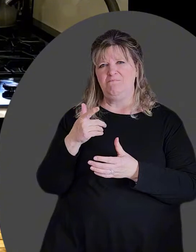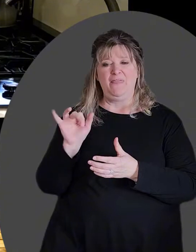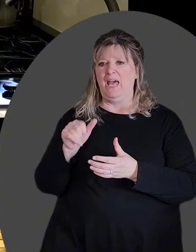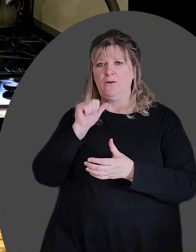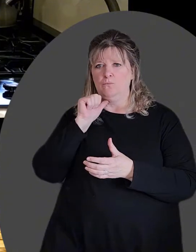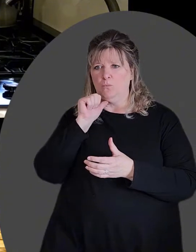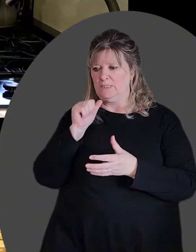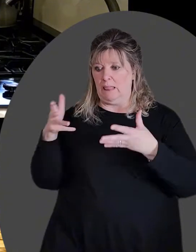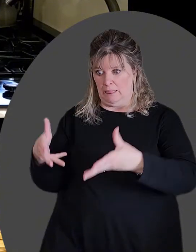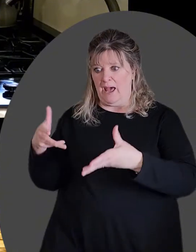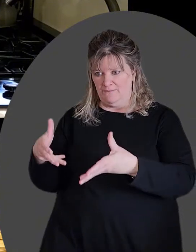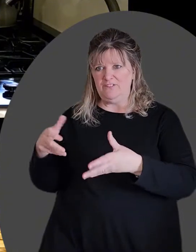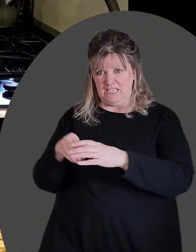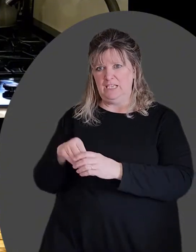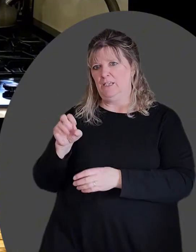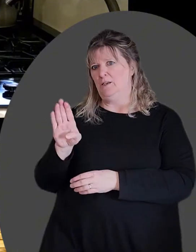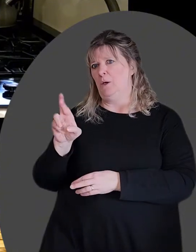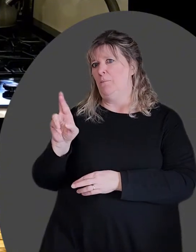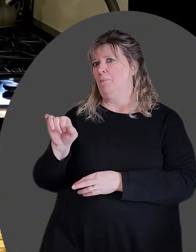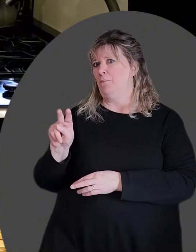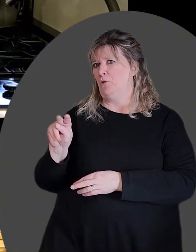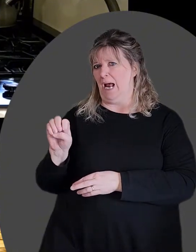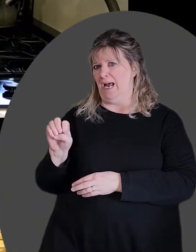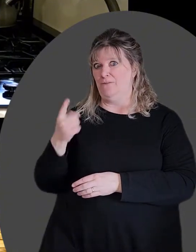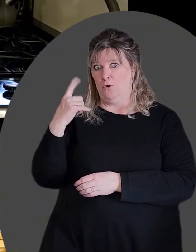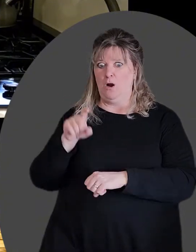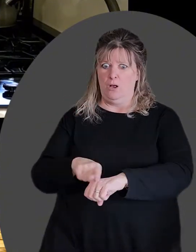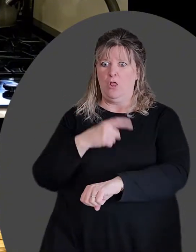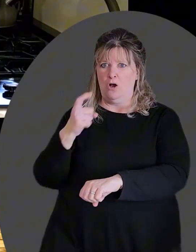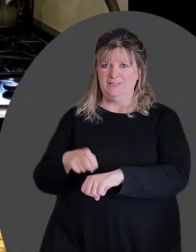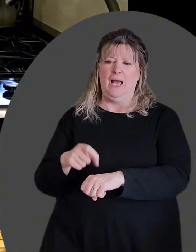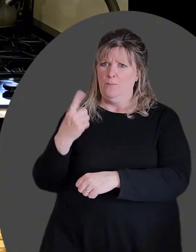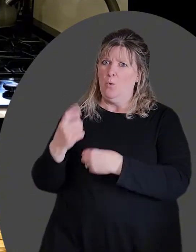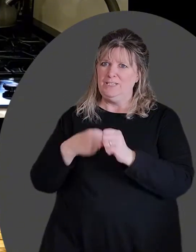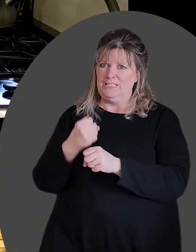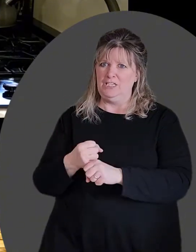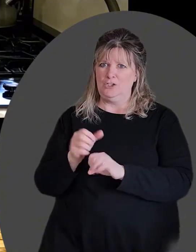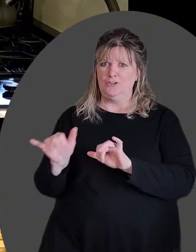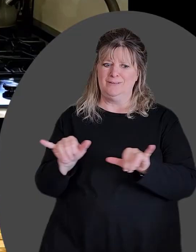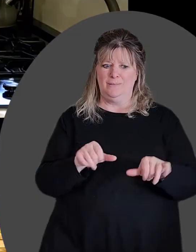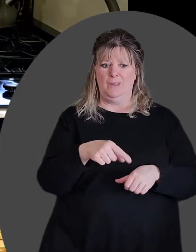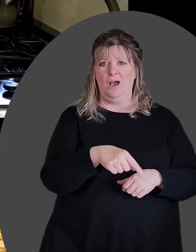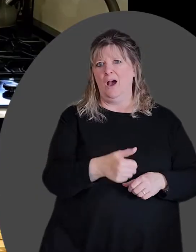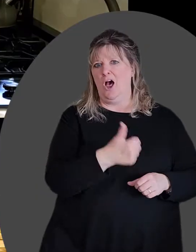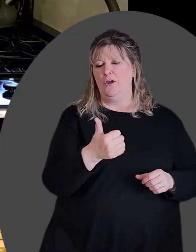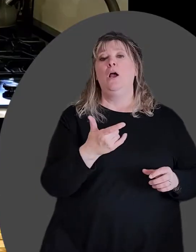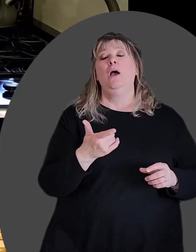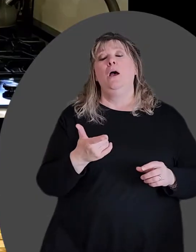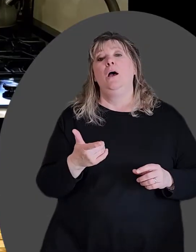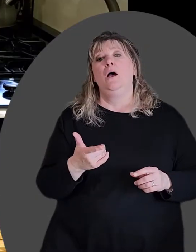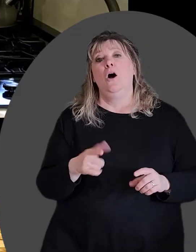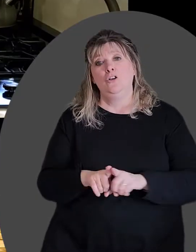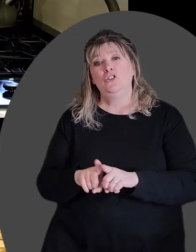obviously not for a year like the others did and also due to possibly the fact that I used white vinegar